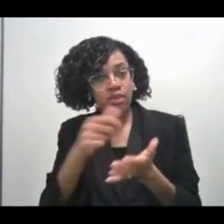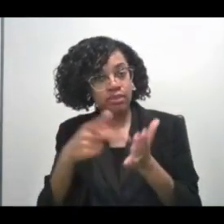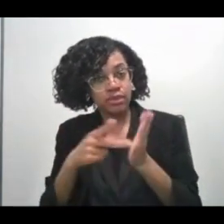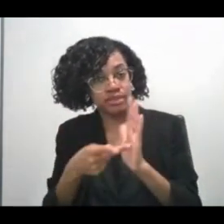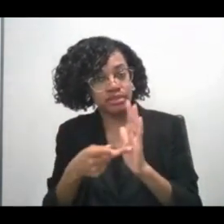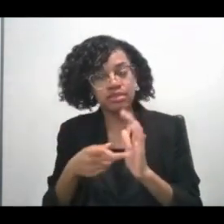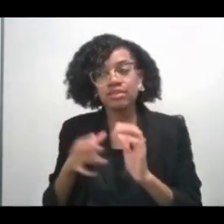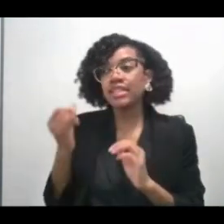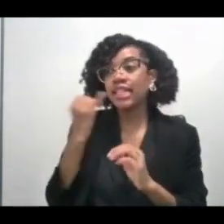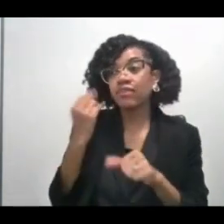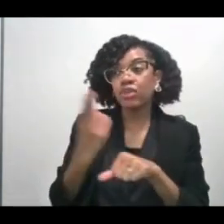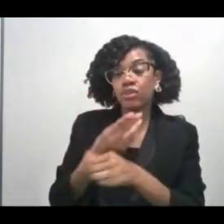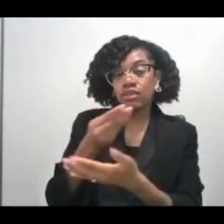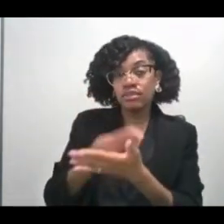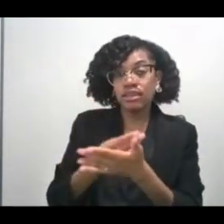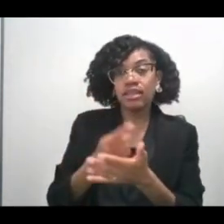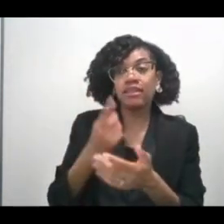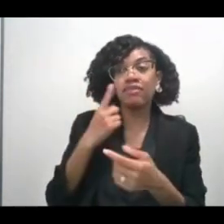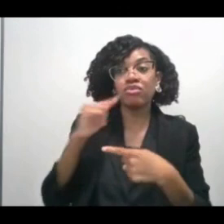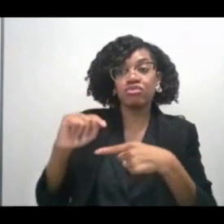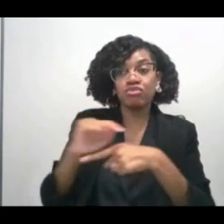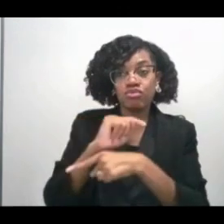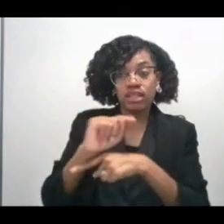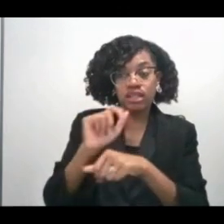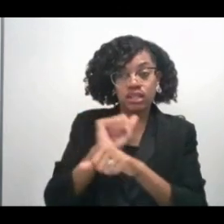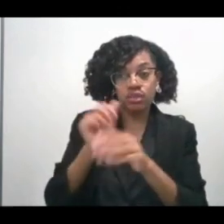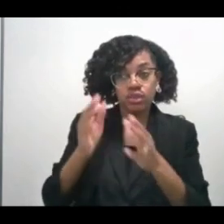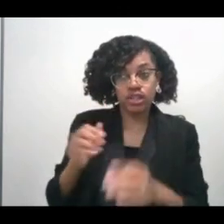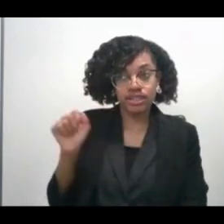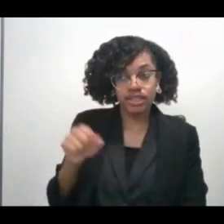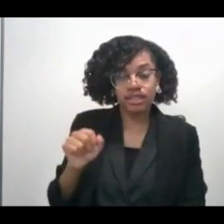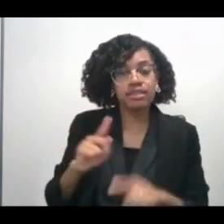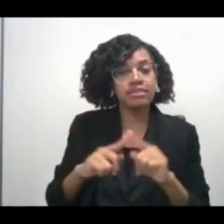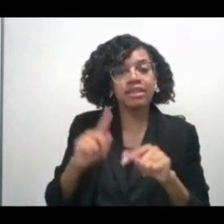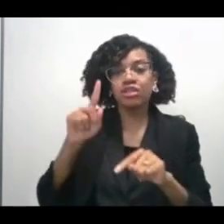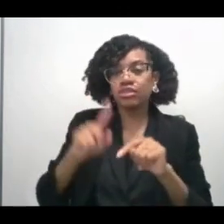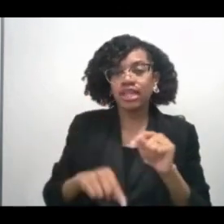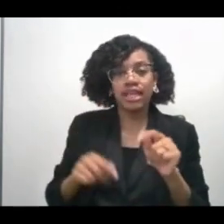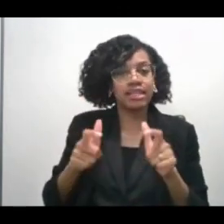is not for expanding the business itself.